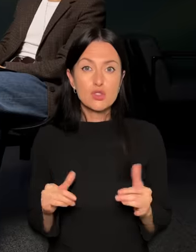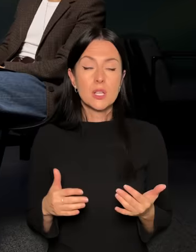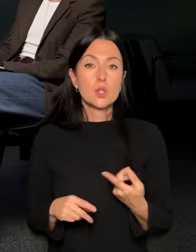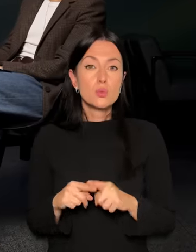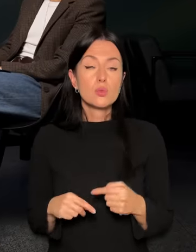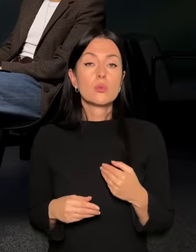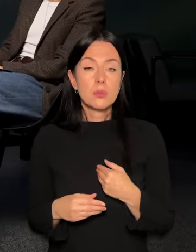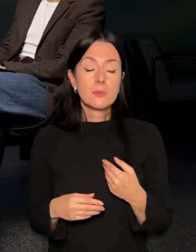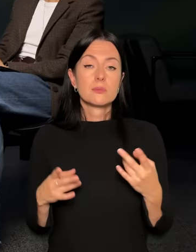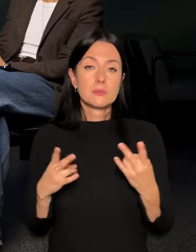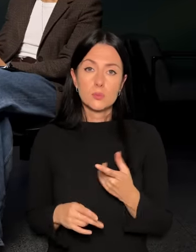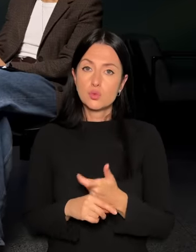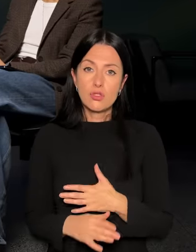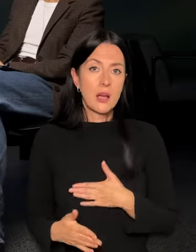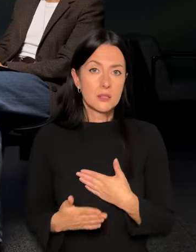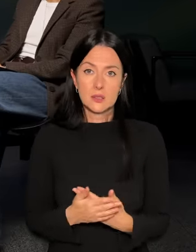so we need to work on this actively.